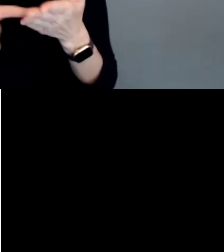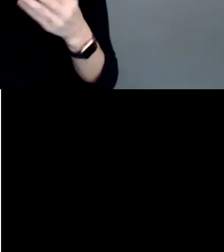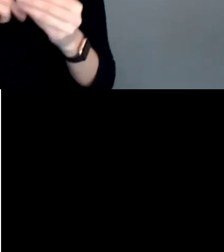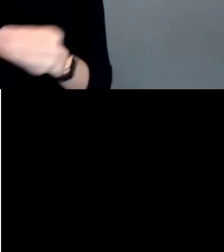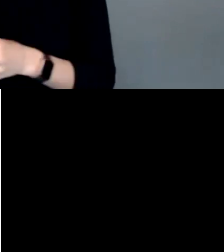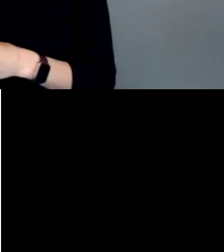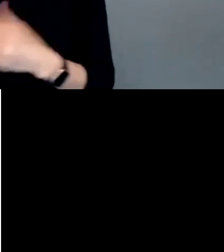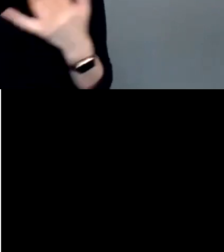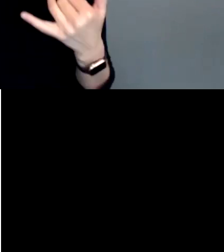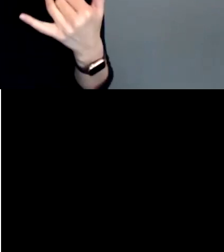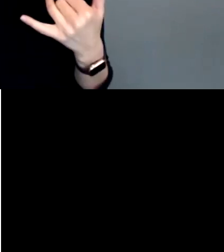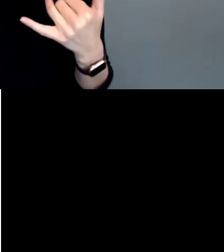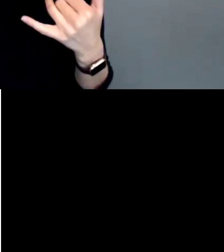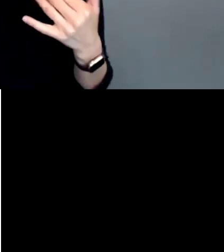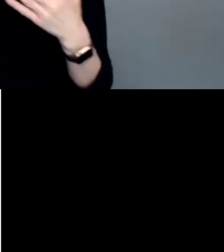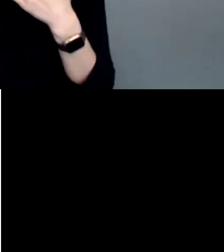now is pretty sparse.